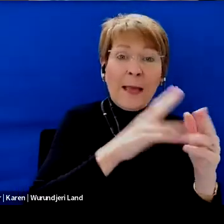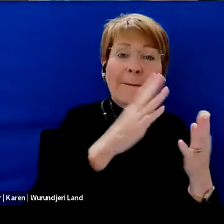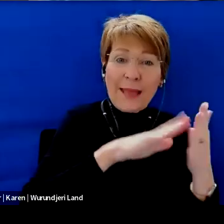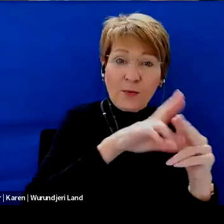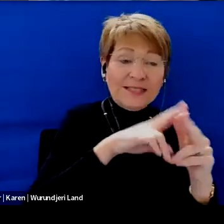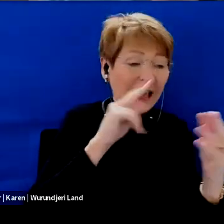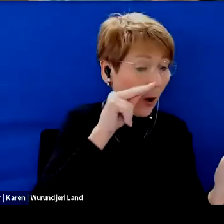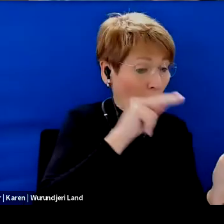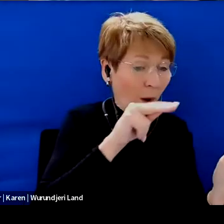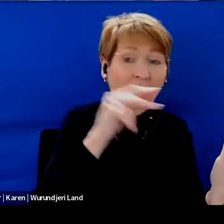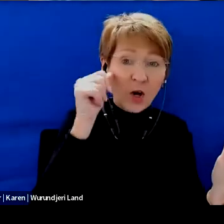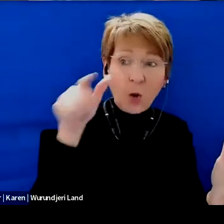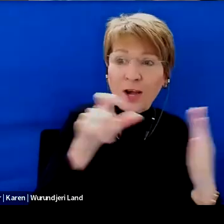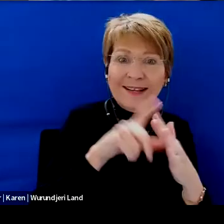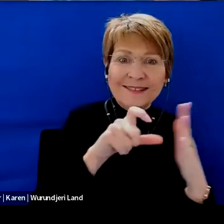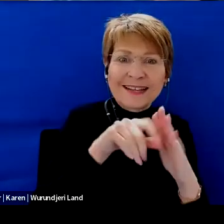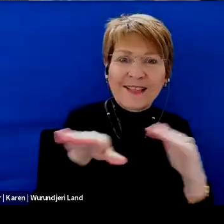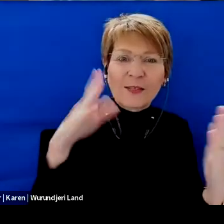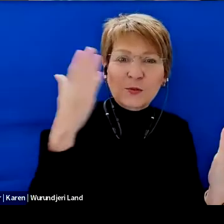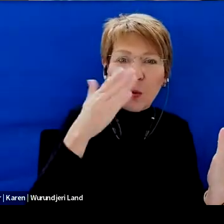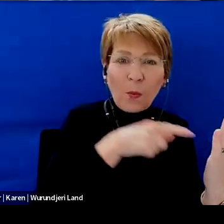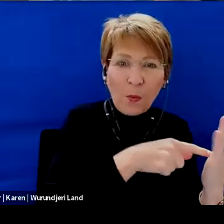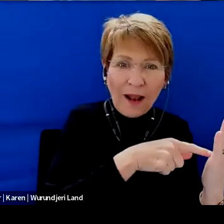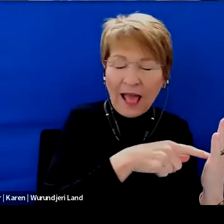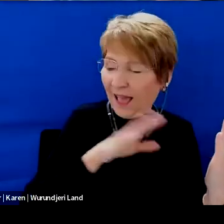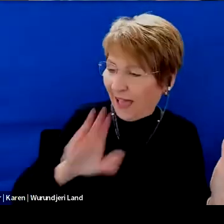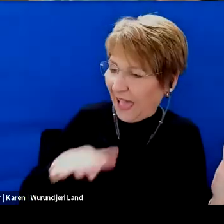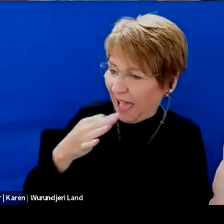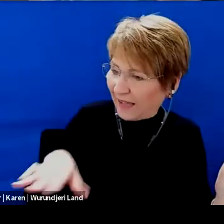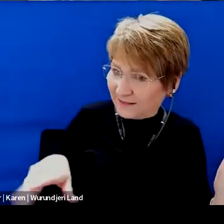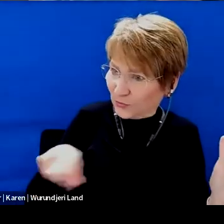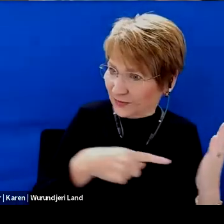Yeah and I wish I just thought I'd have a friend of mine that I know from school going Nikki.